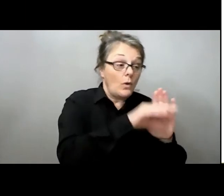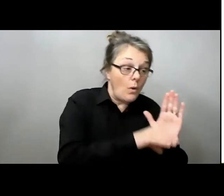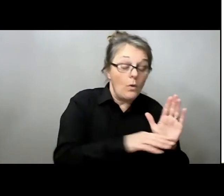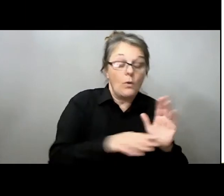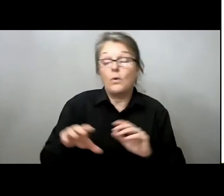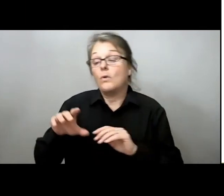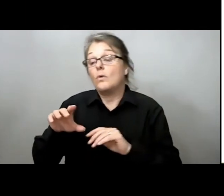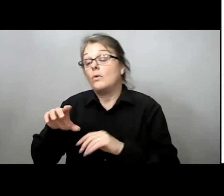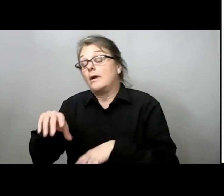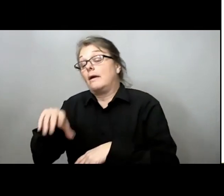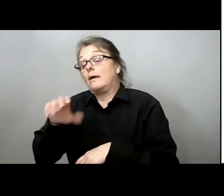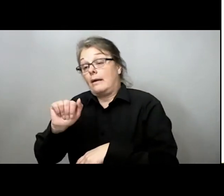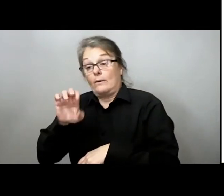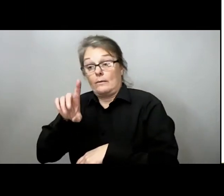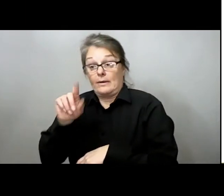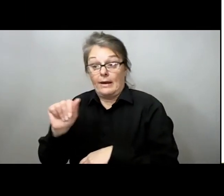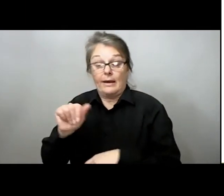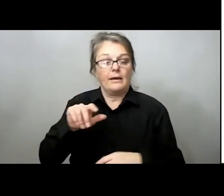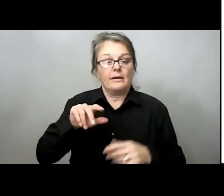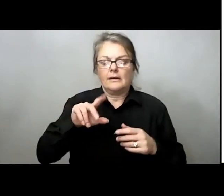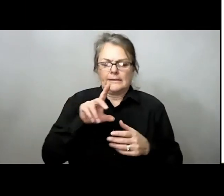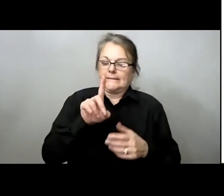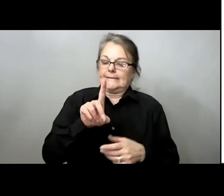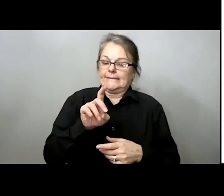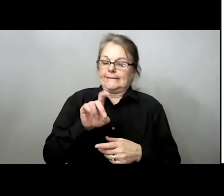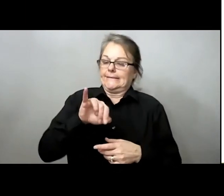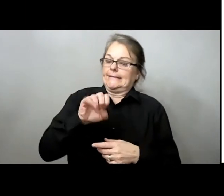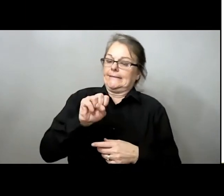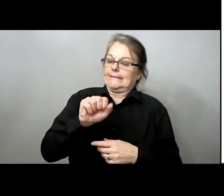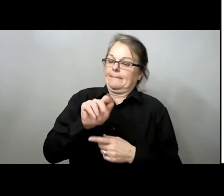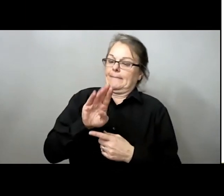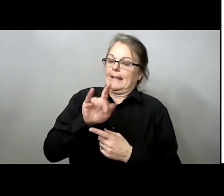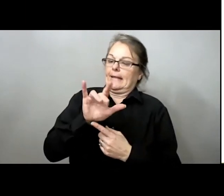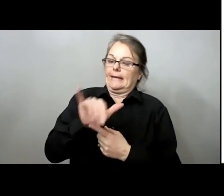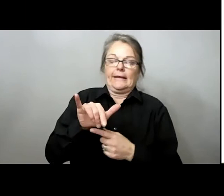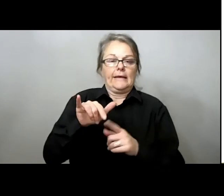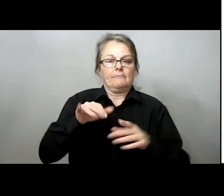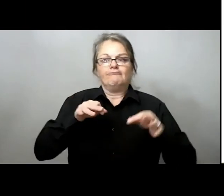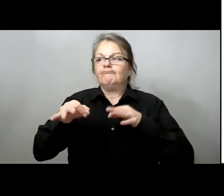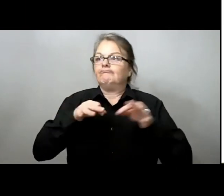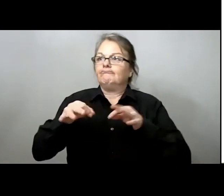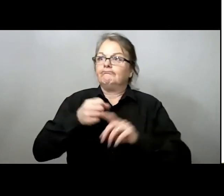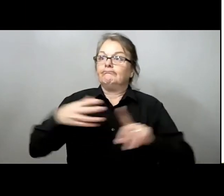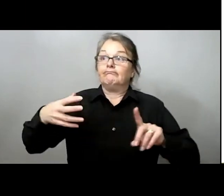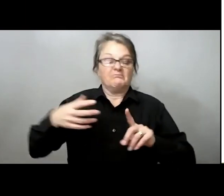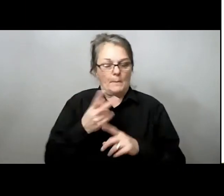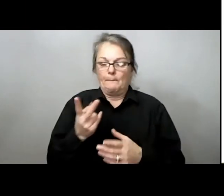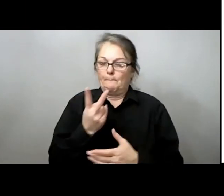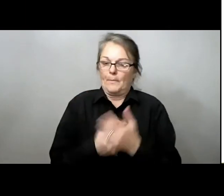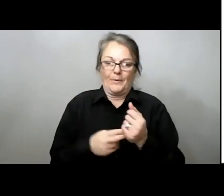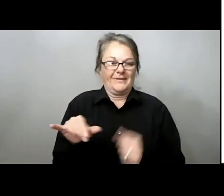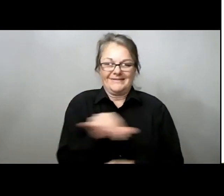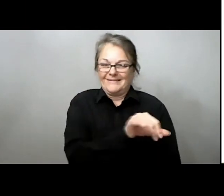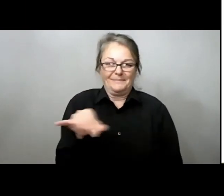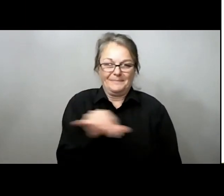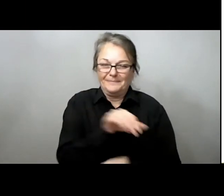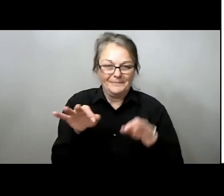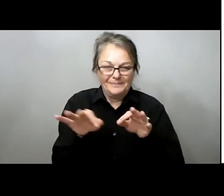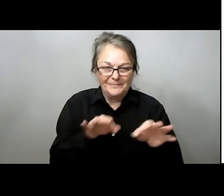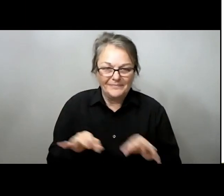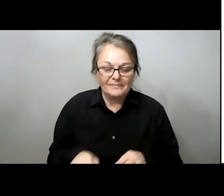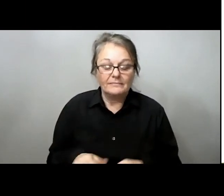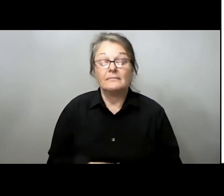WILL BE ADDRESSING THAT DEFINITION LATER. THEY, THE AODA DOESN'T APPLY TO FEDERAL GOVERNMENT